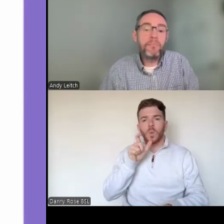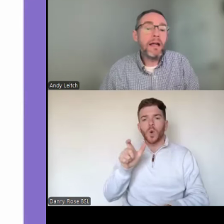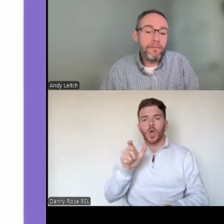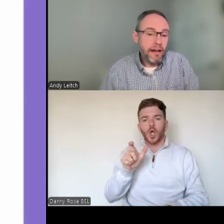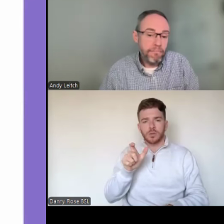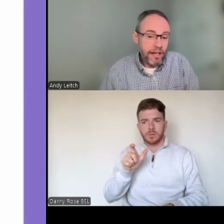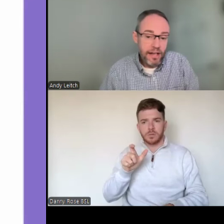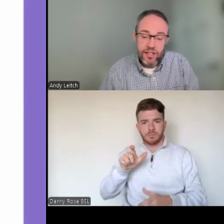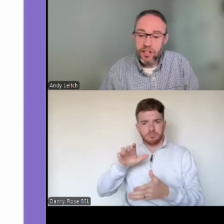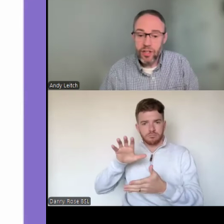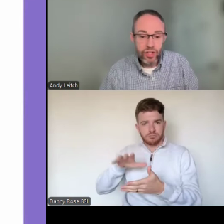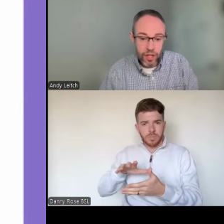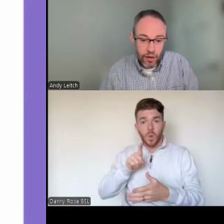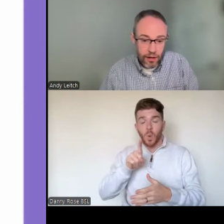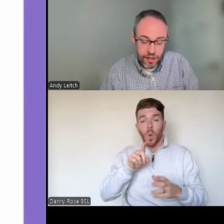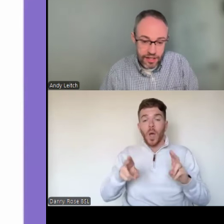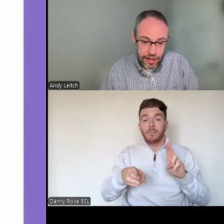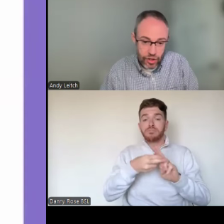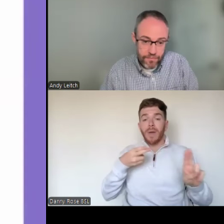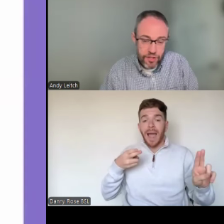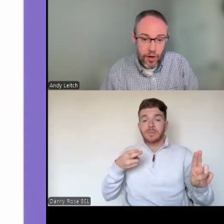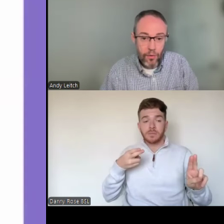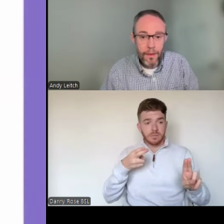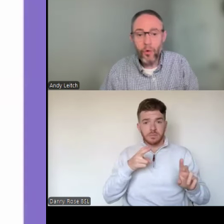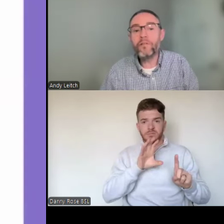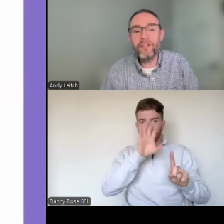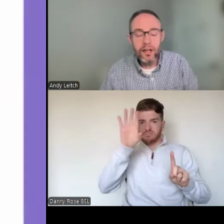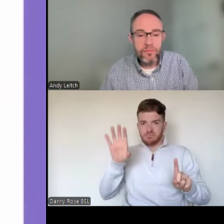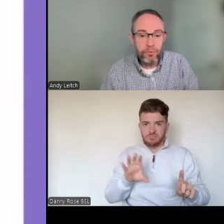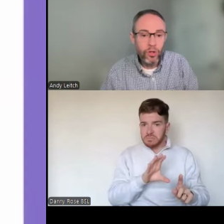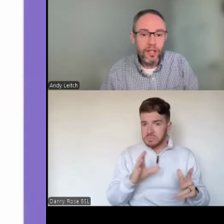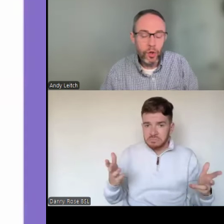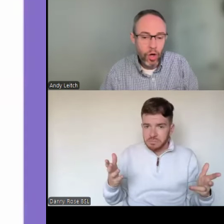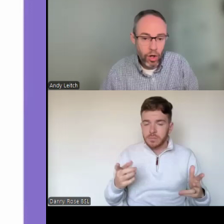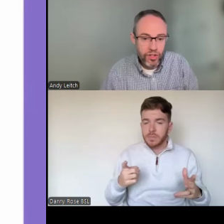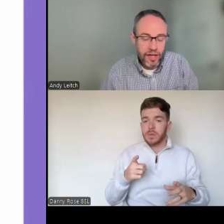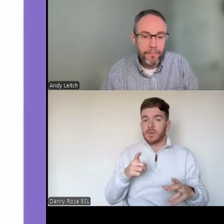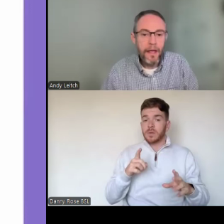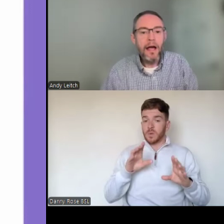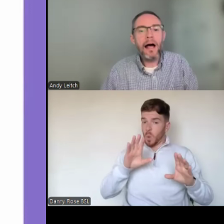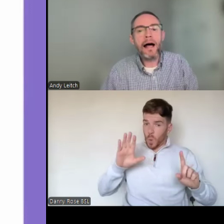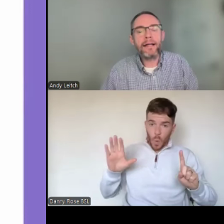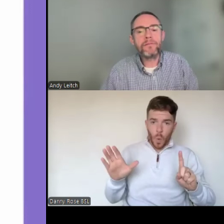You may even have brand assets such as logos, et cetera. All of that is broadly your content.